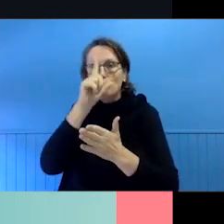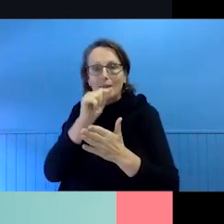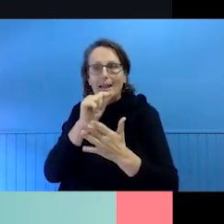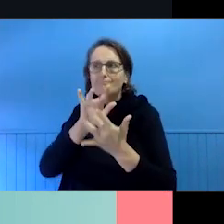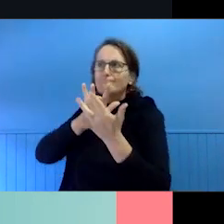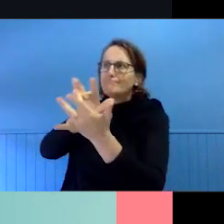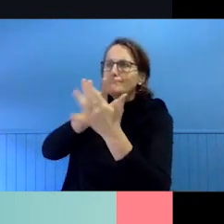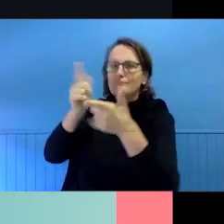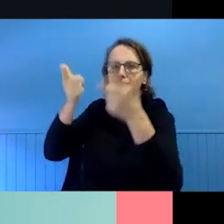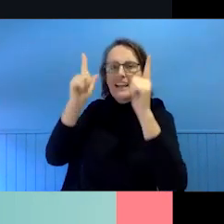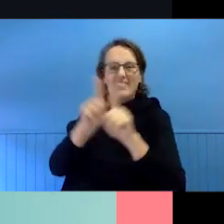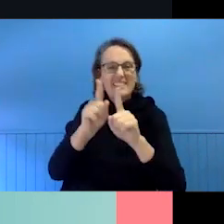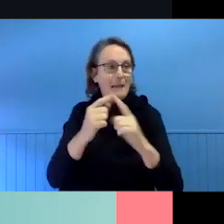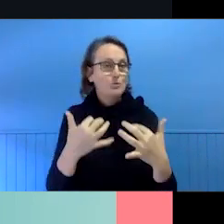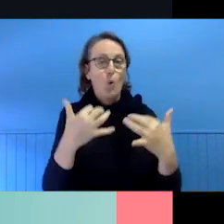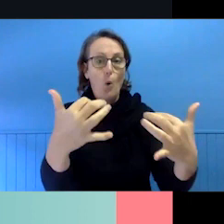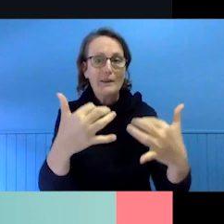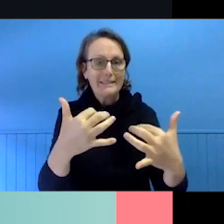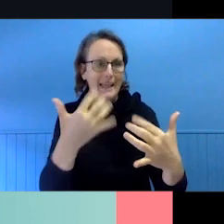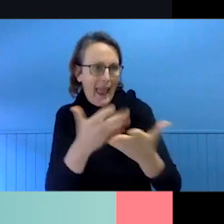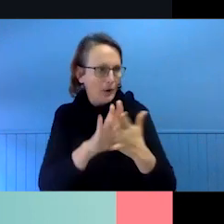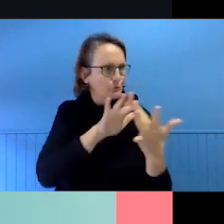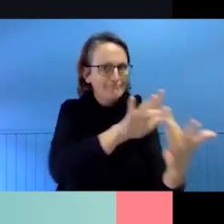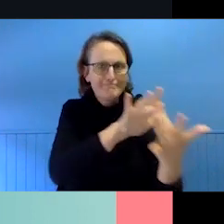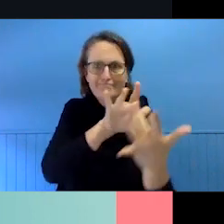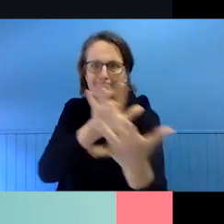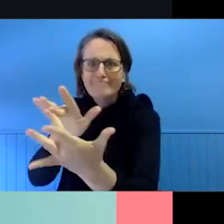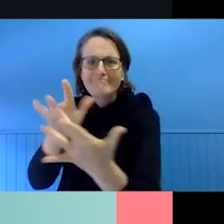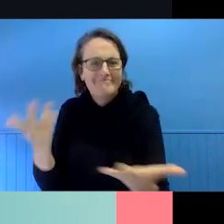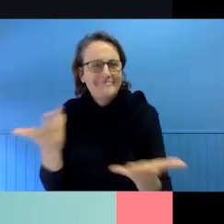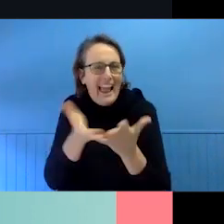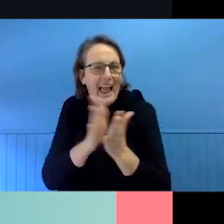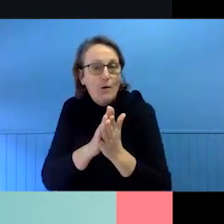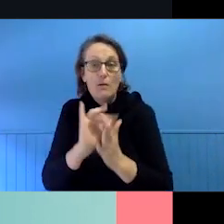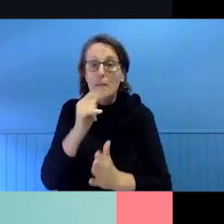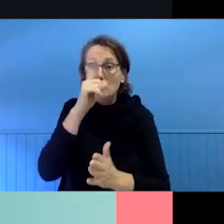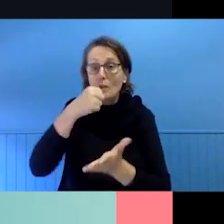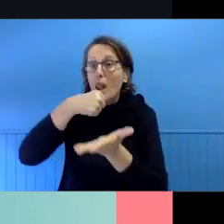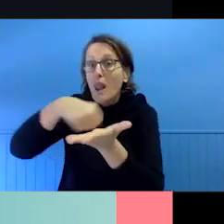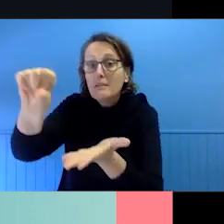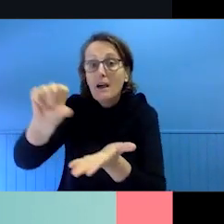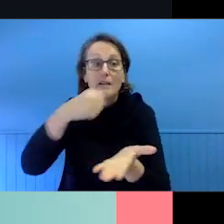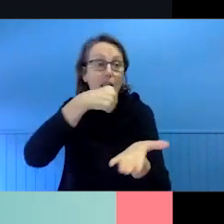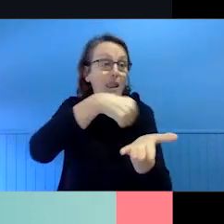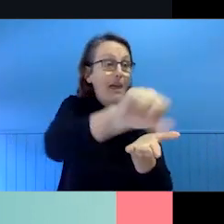audience on audiencekeeper. You want to send personal letters, emails,